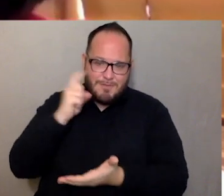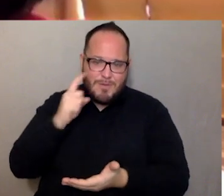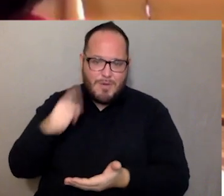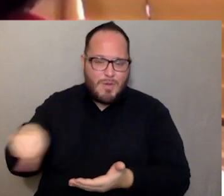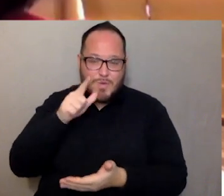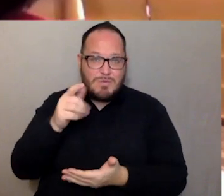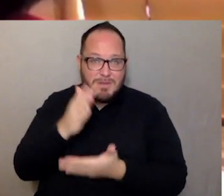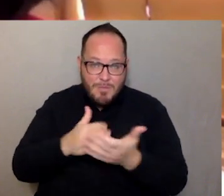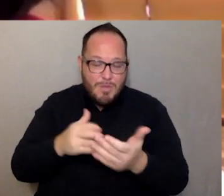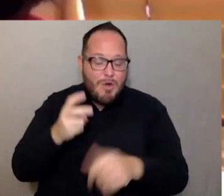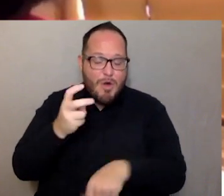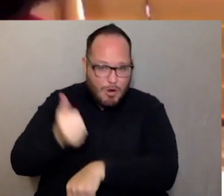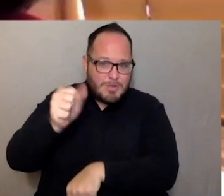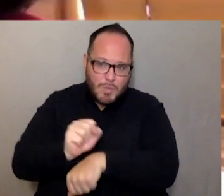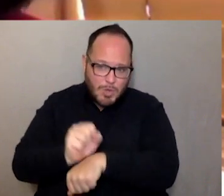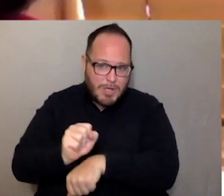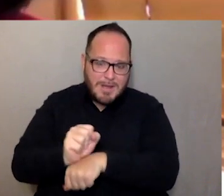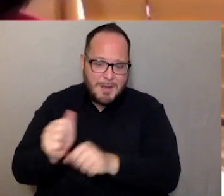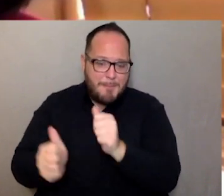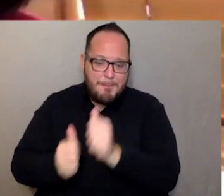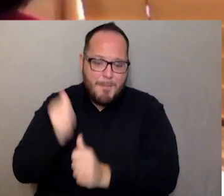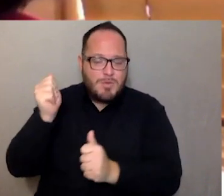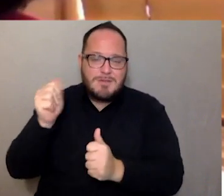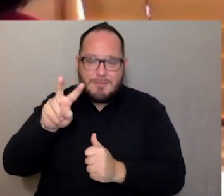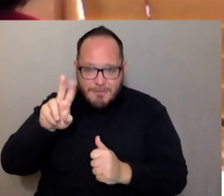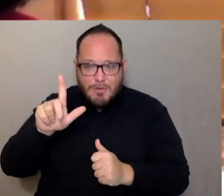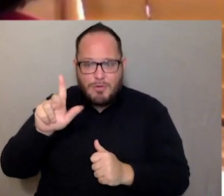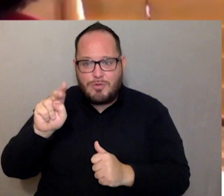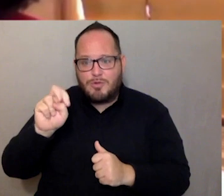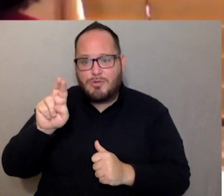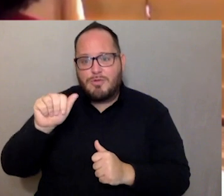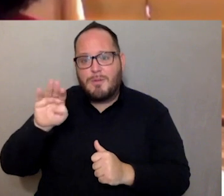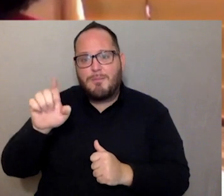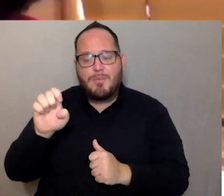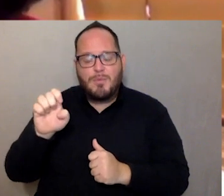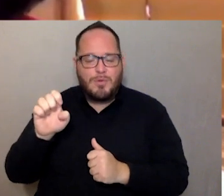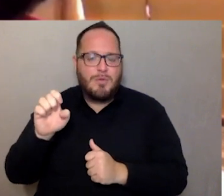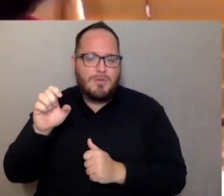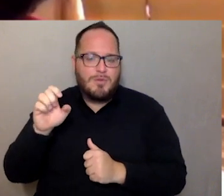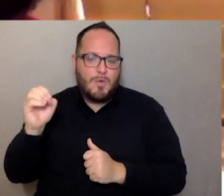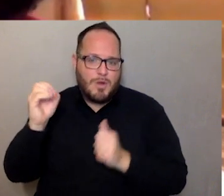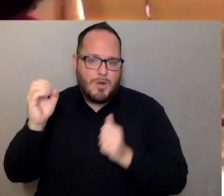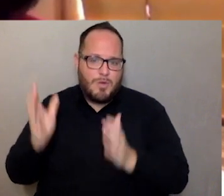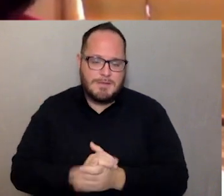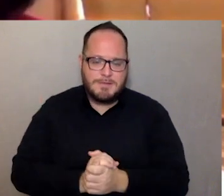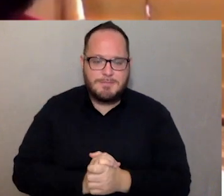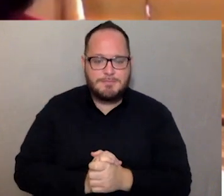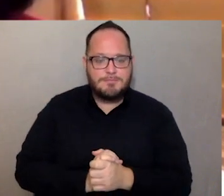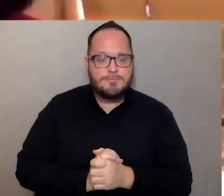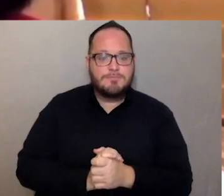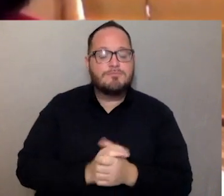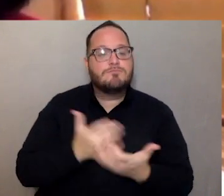OREGON LEGISLATURE AND CITY OF PORTLAND HAVE ALLOCATED MORE THAN $50 MILLION TO THE OREGON WORKER RELIEF FUND AND THE OREGON QUARANTINE FUND AND I'M A PROUD CHAMPION AND HERE TODAY TO